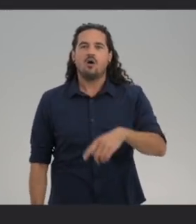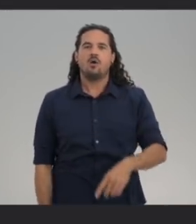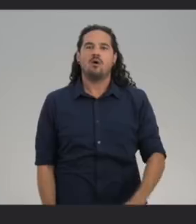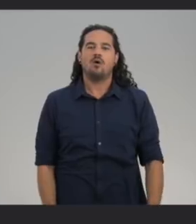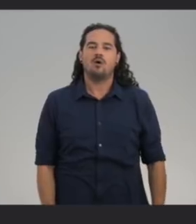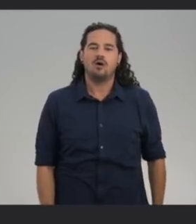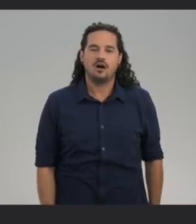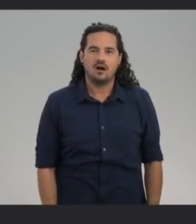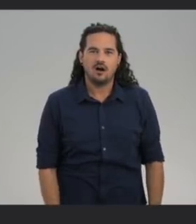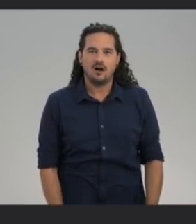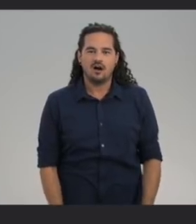Okay.